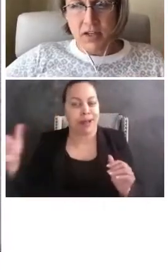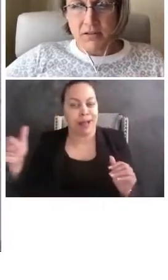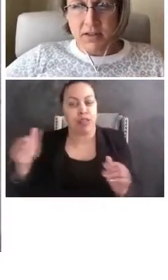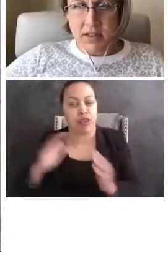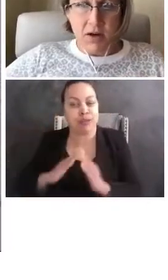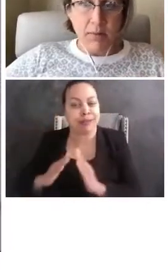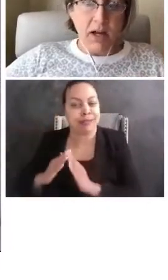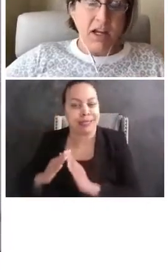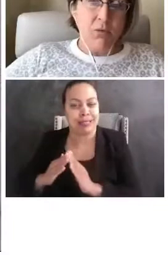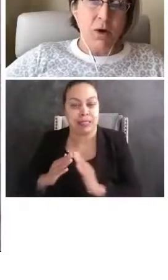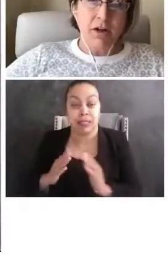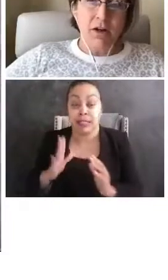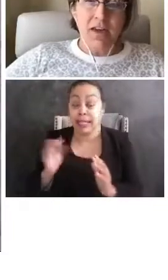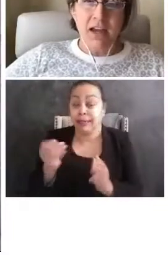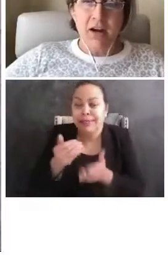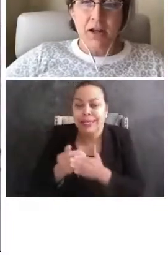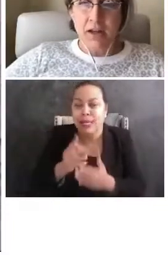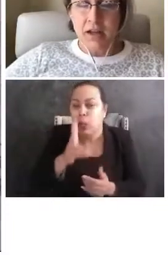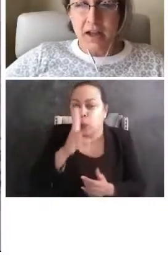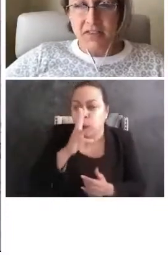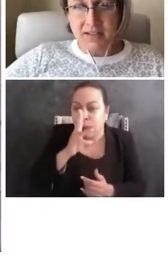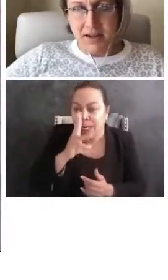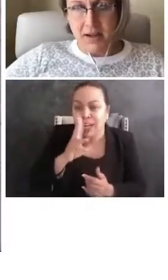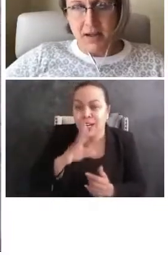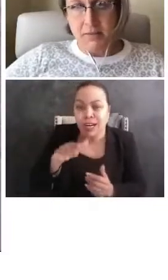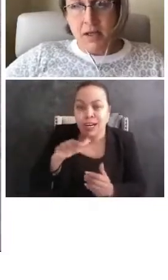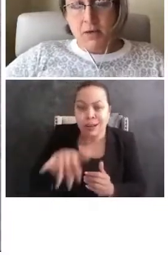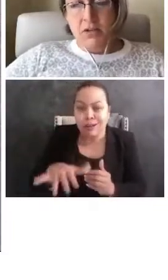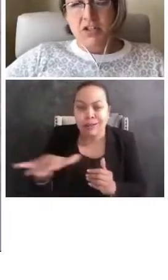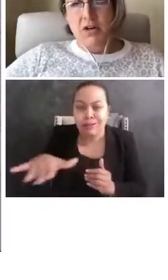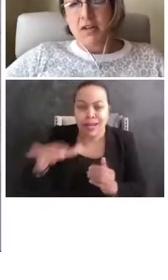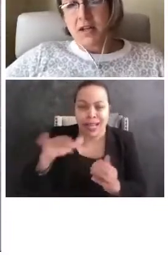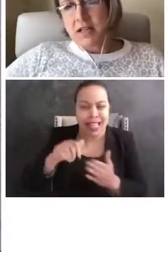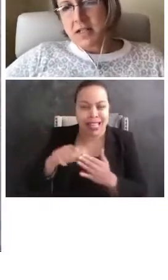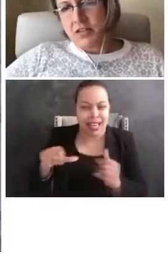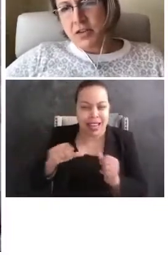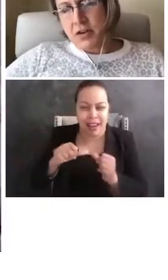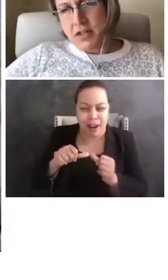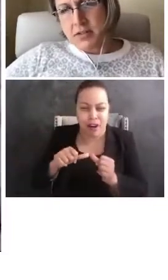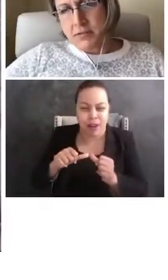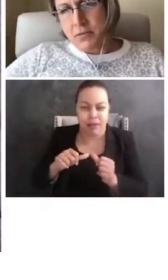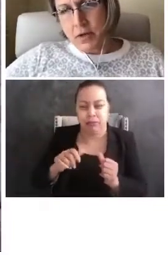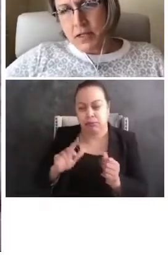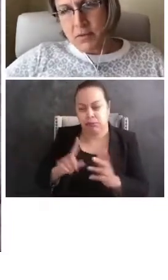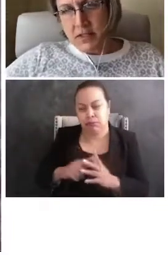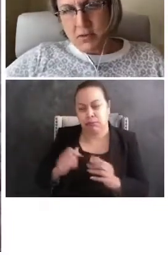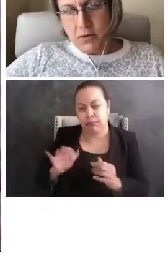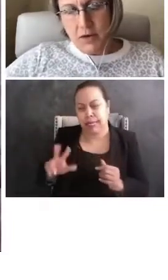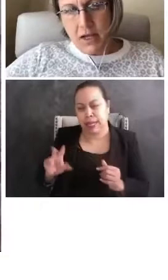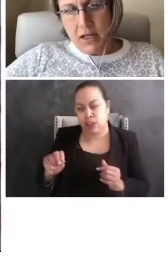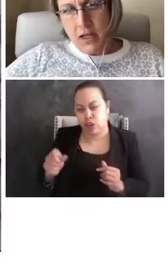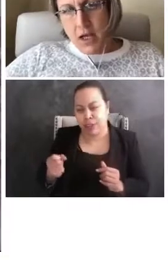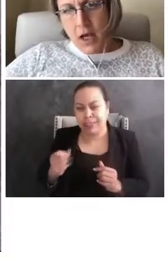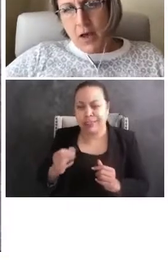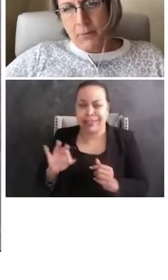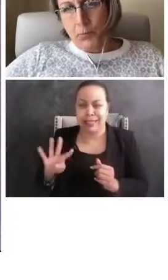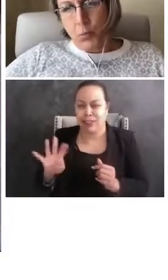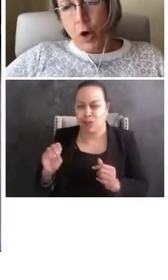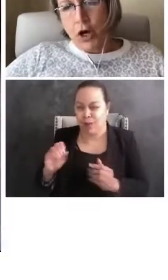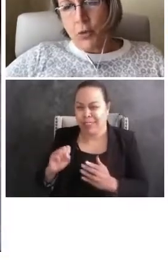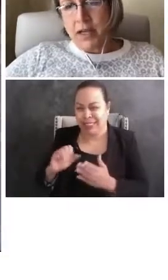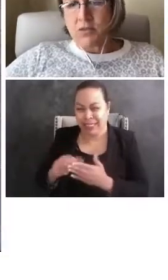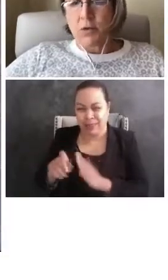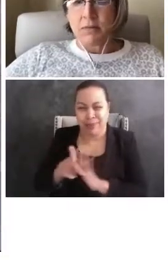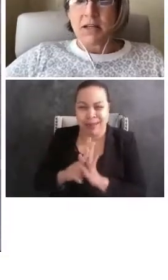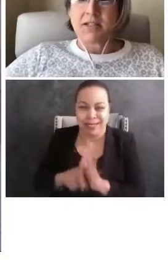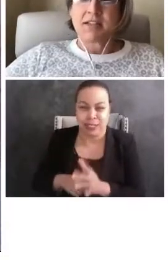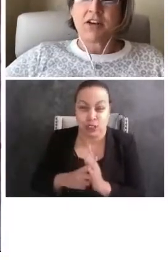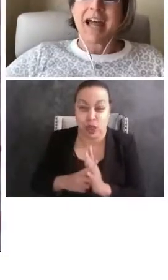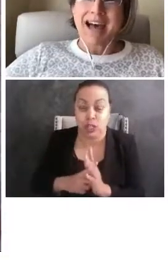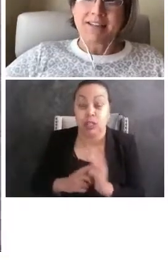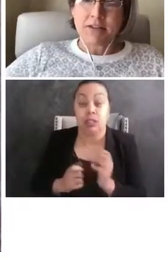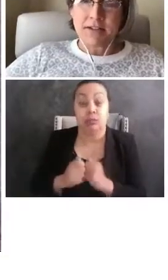Usually if redlining is near a body of water, waterways would have been considered hazardous